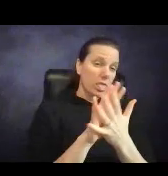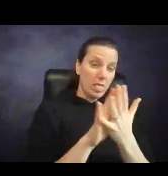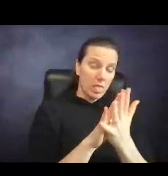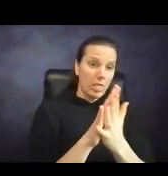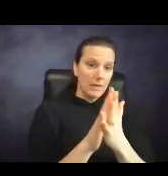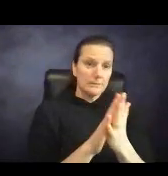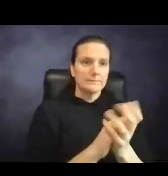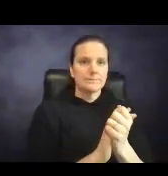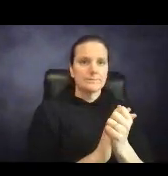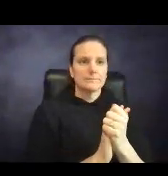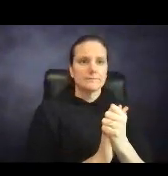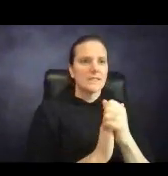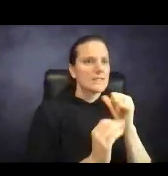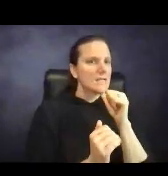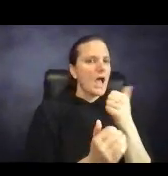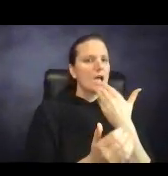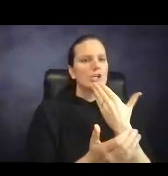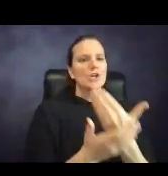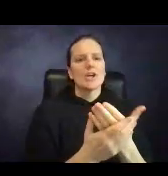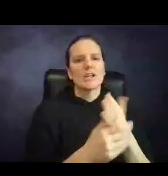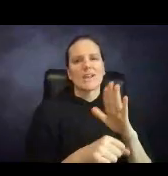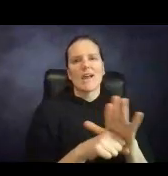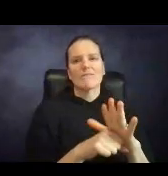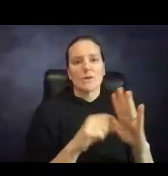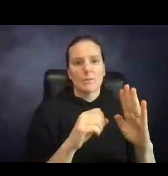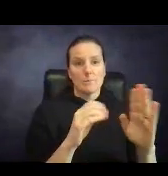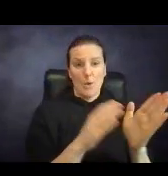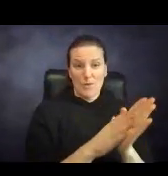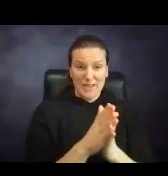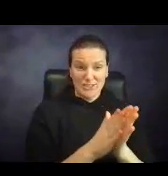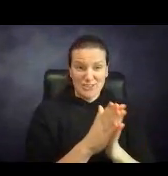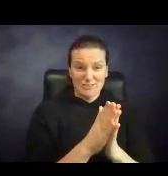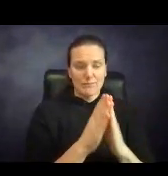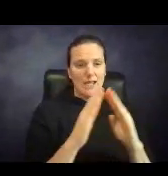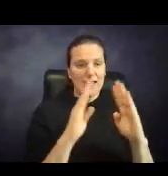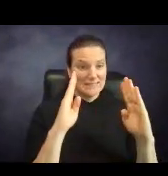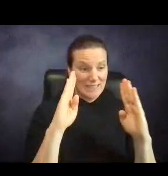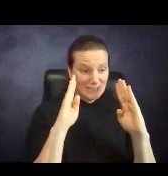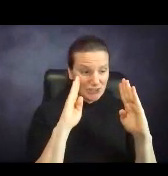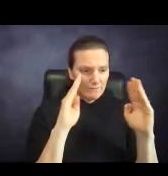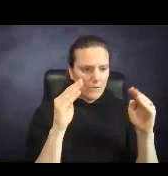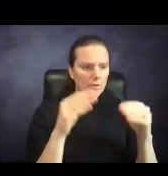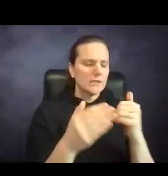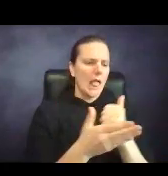to put on here attention and focus like I was talking about with the a DD stuff. But it definitely helps just kind of zone you in.